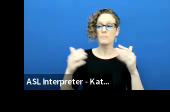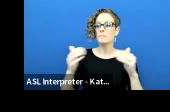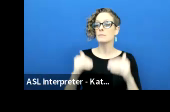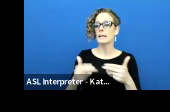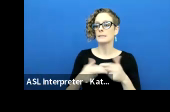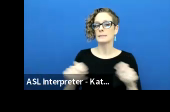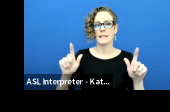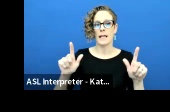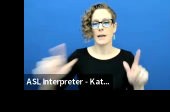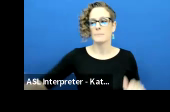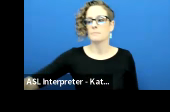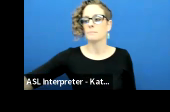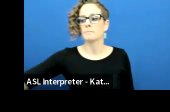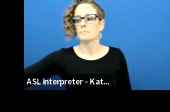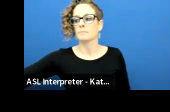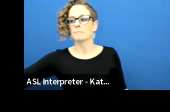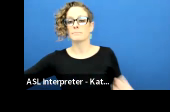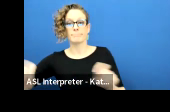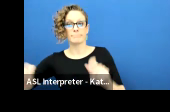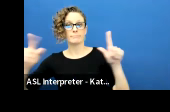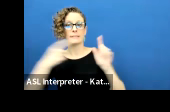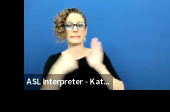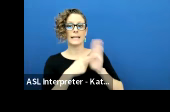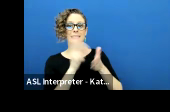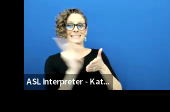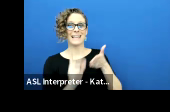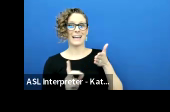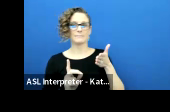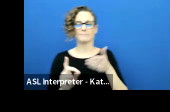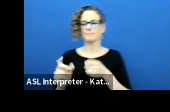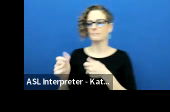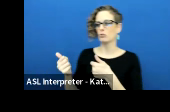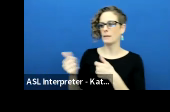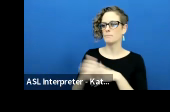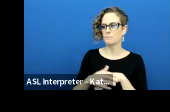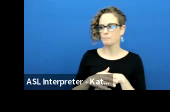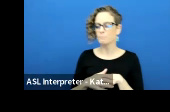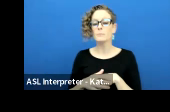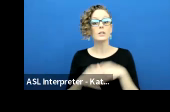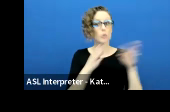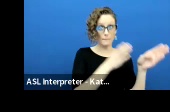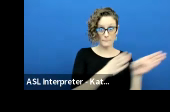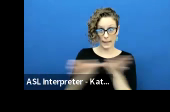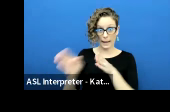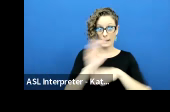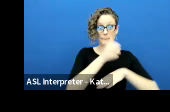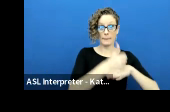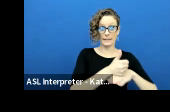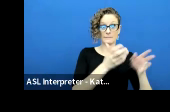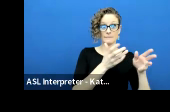okay we're at design now great so once we've plans got to plan a place we've prioritized what we want